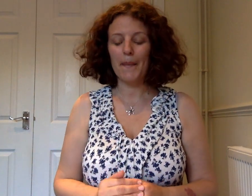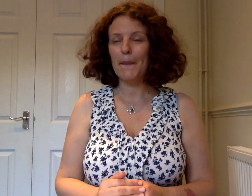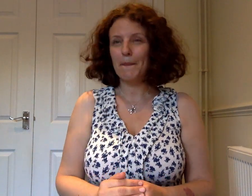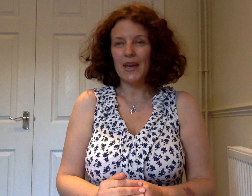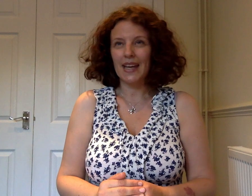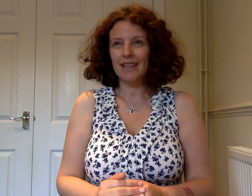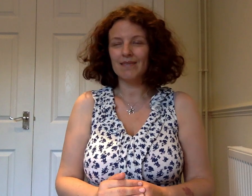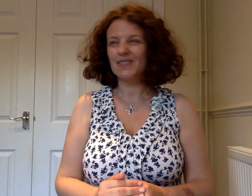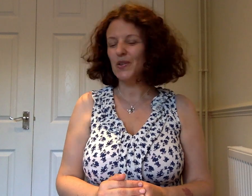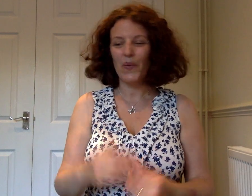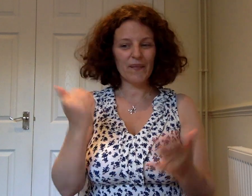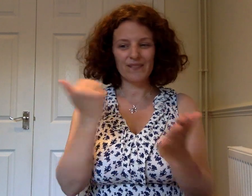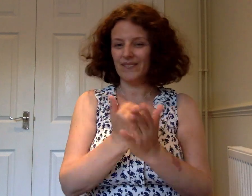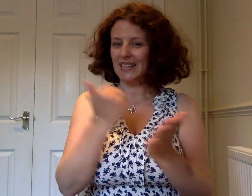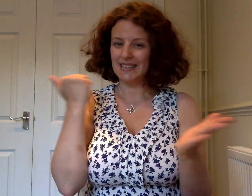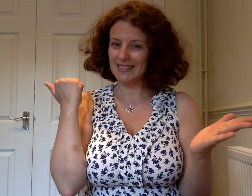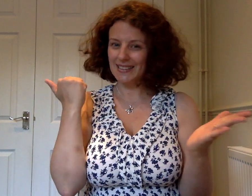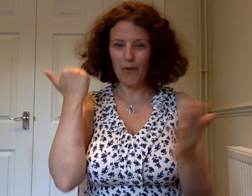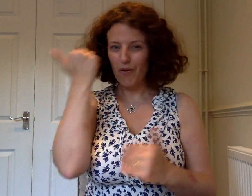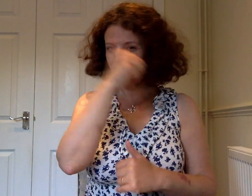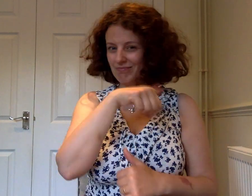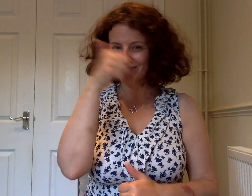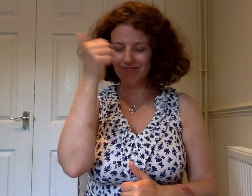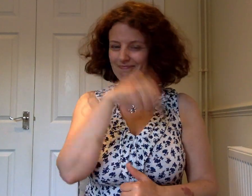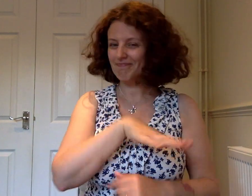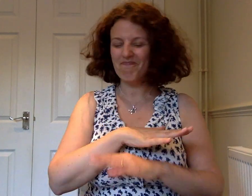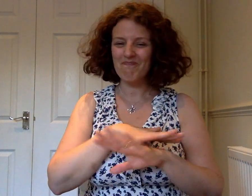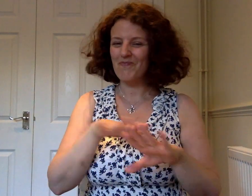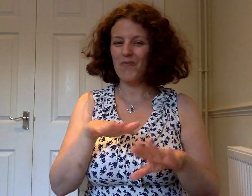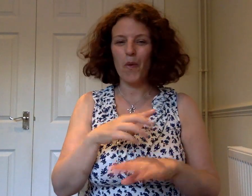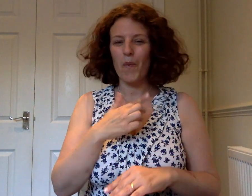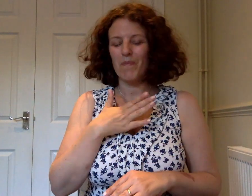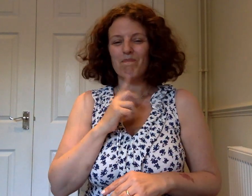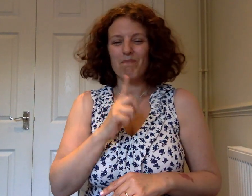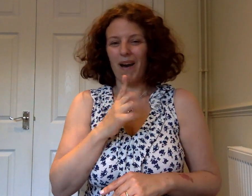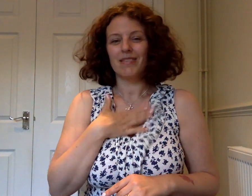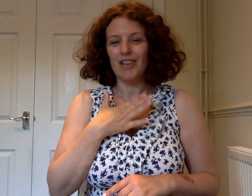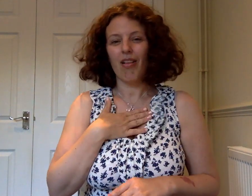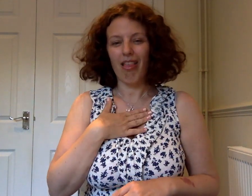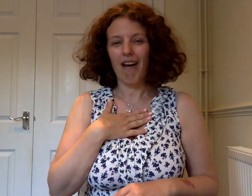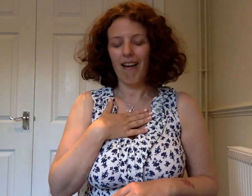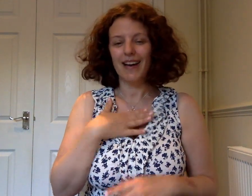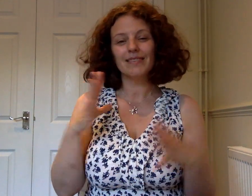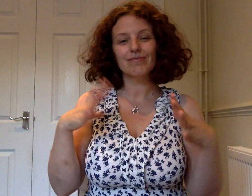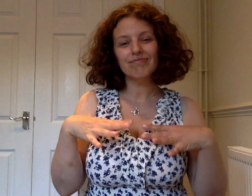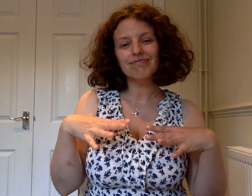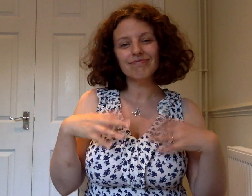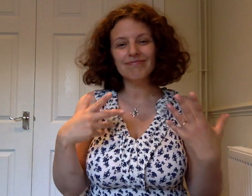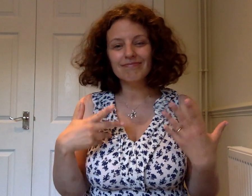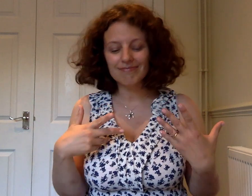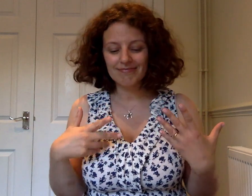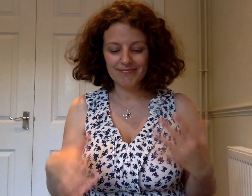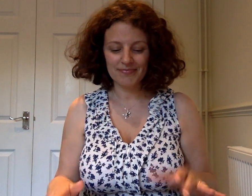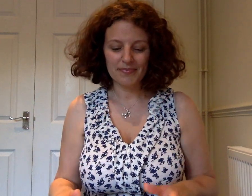I'm not fantastic or an expert, I just like it, it's relaxing.